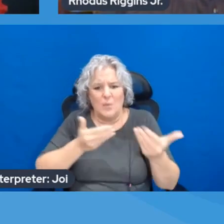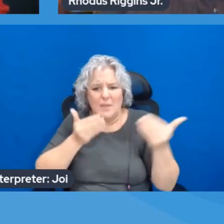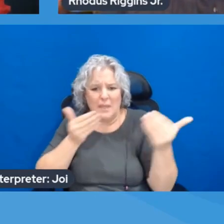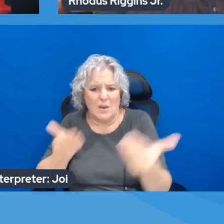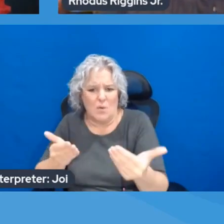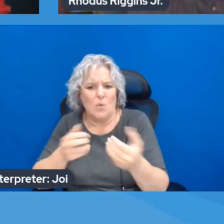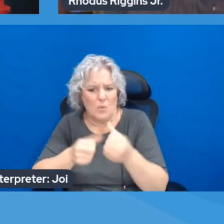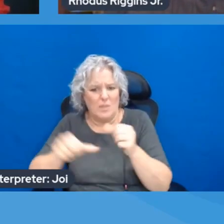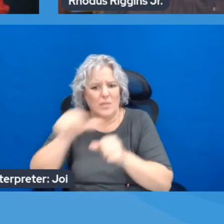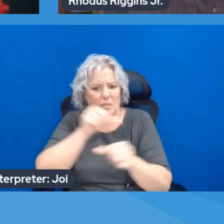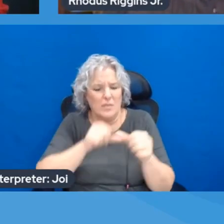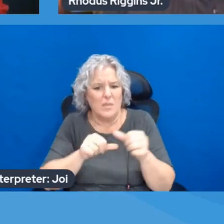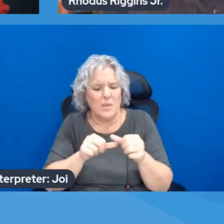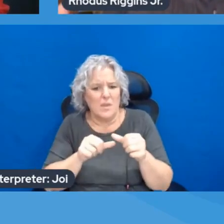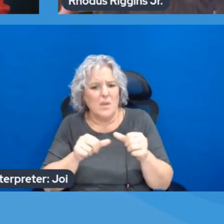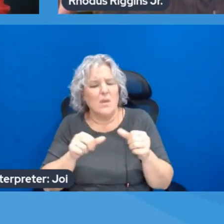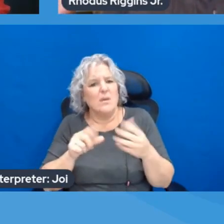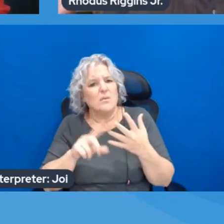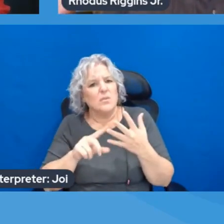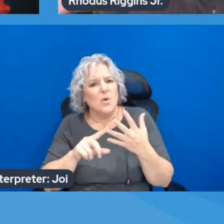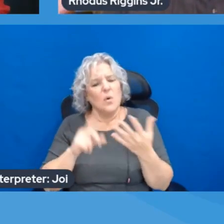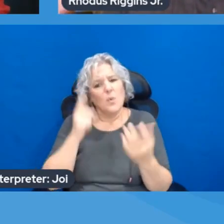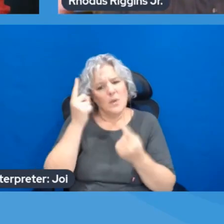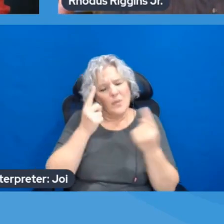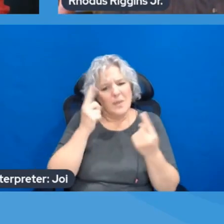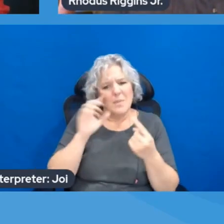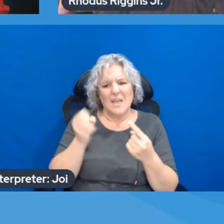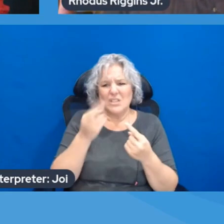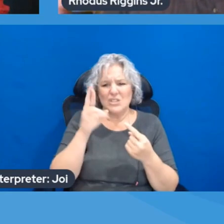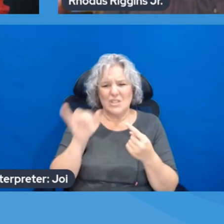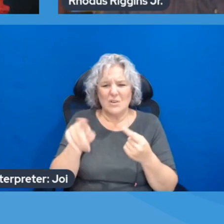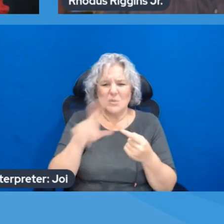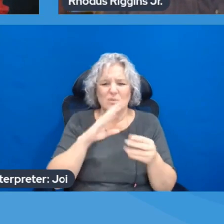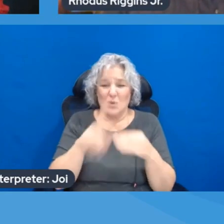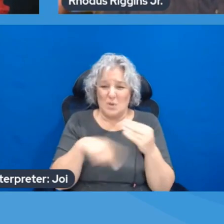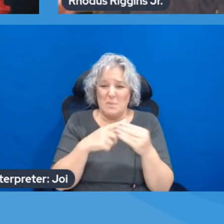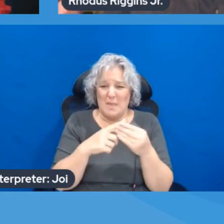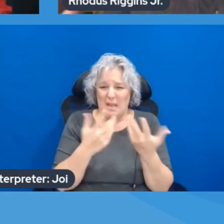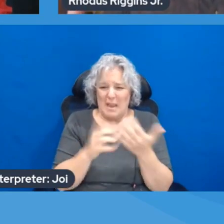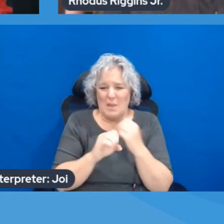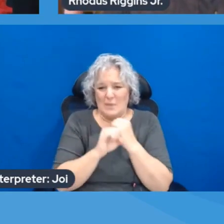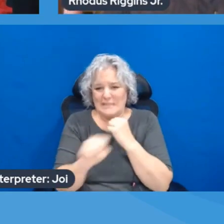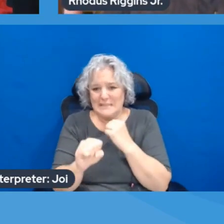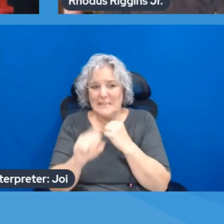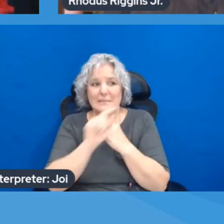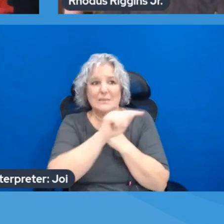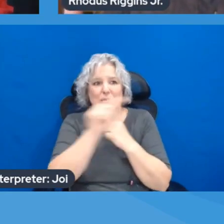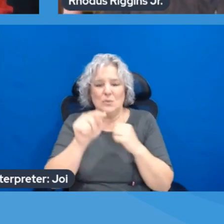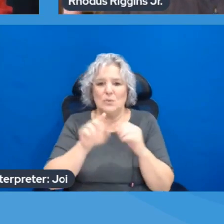In addition to as Ms. Sherri was speaking about the extension of professional development experiences,